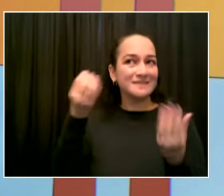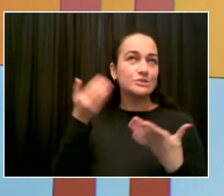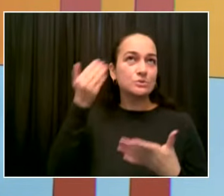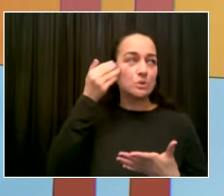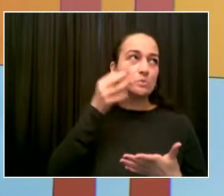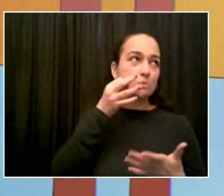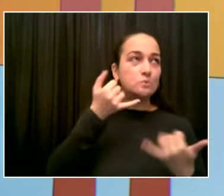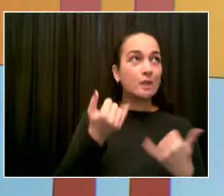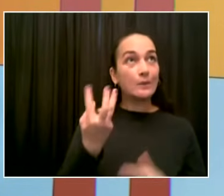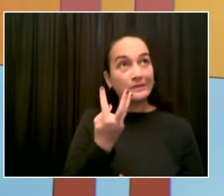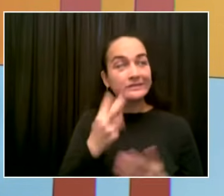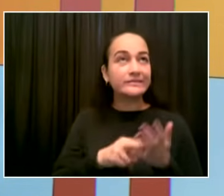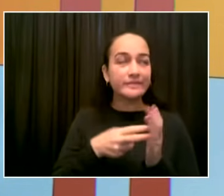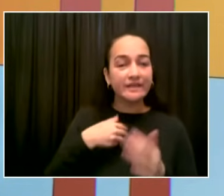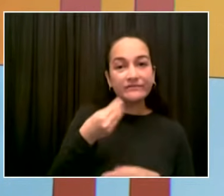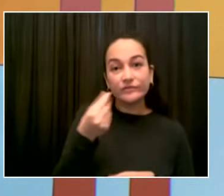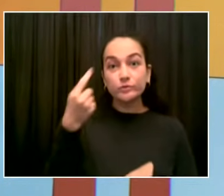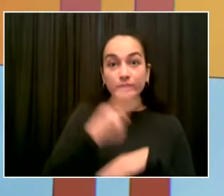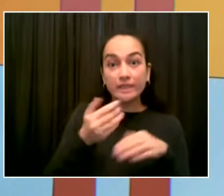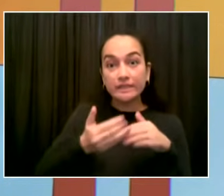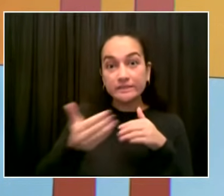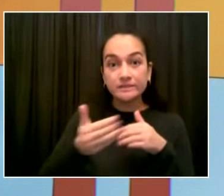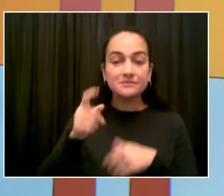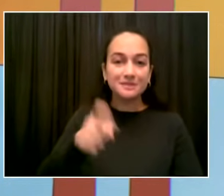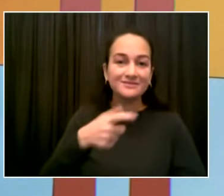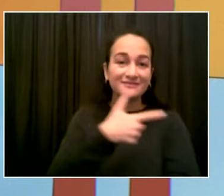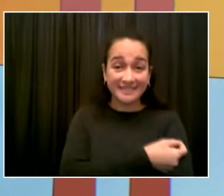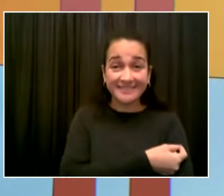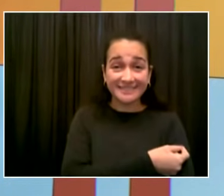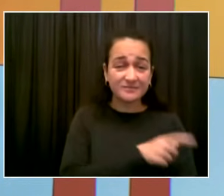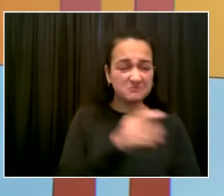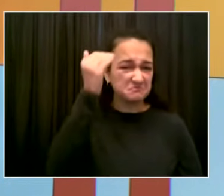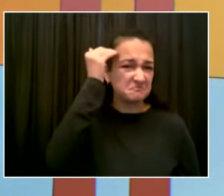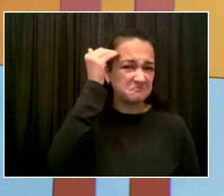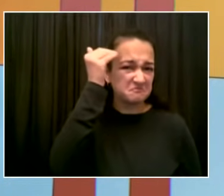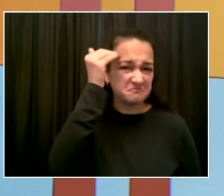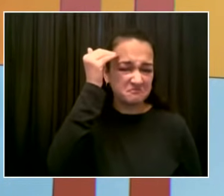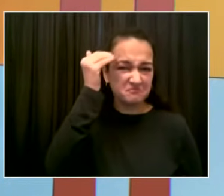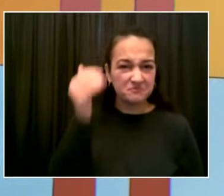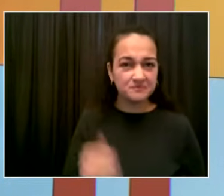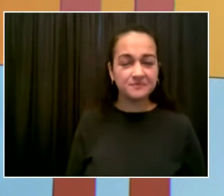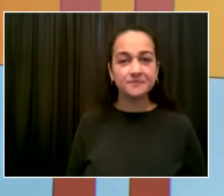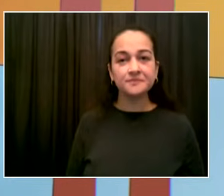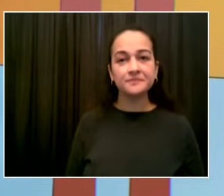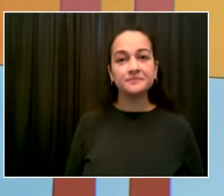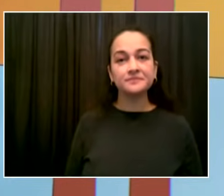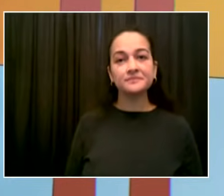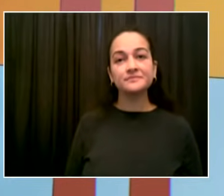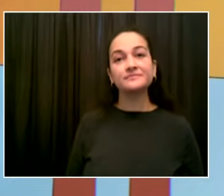IS HOW MANY REQUESTS FOR EXEMPTION, RELIGIOUSOR MEDICAL, VERY, VERY